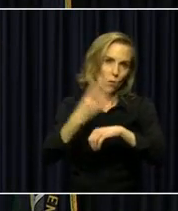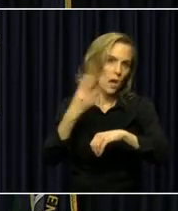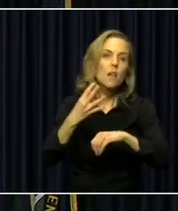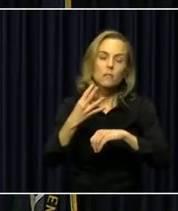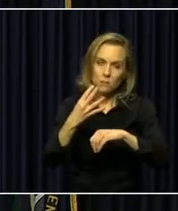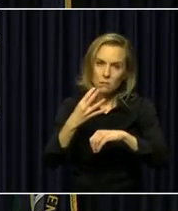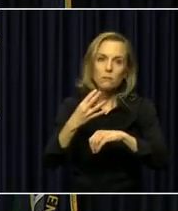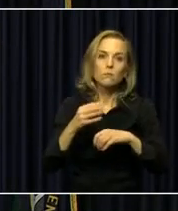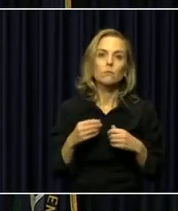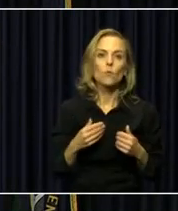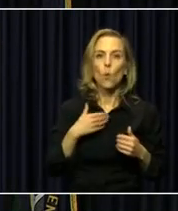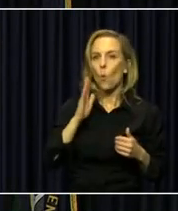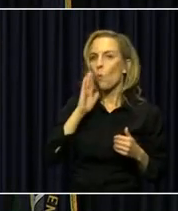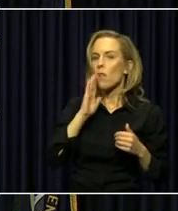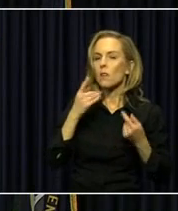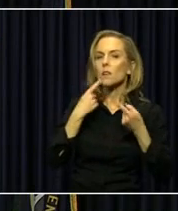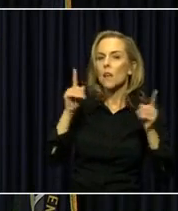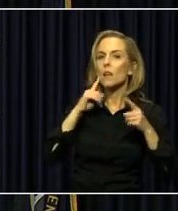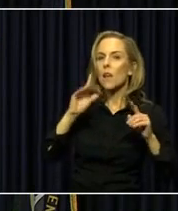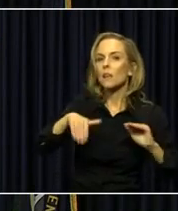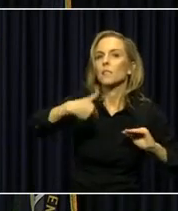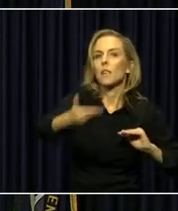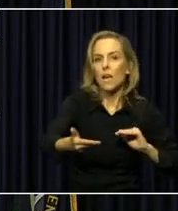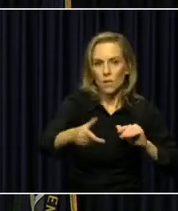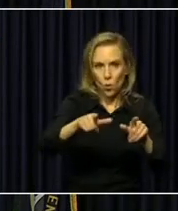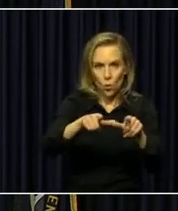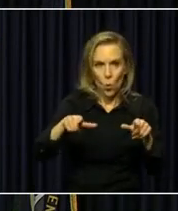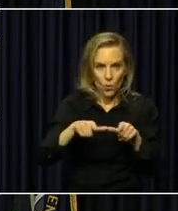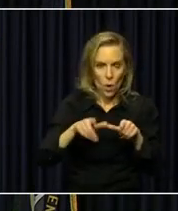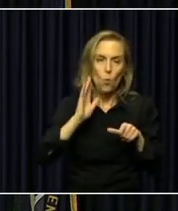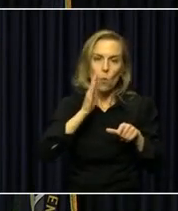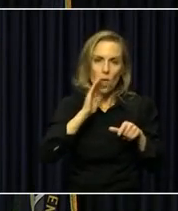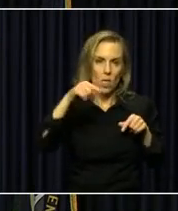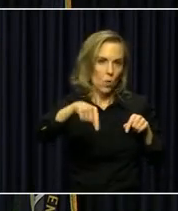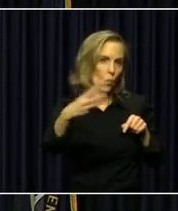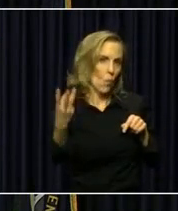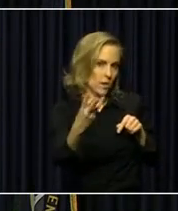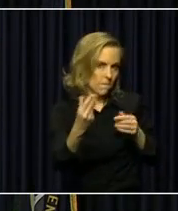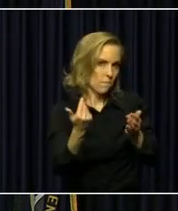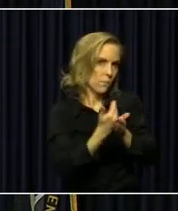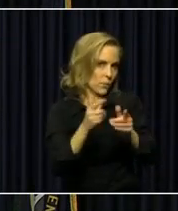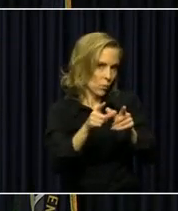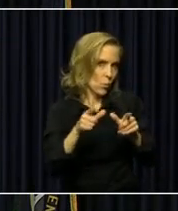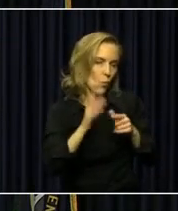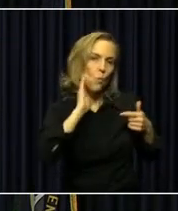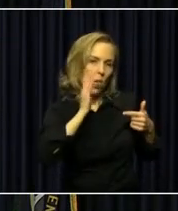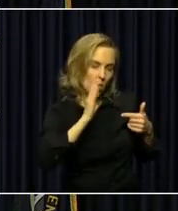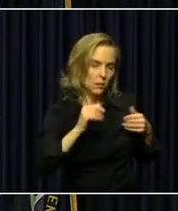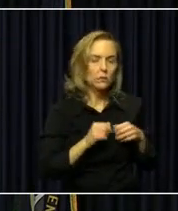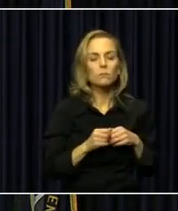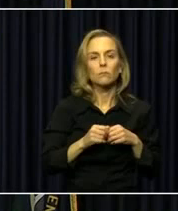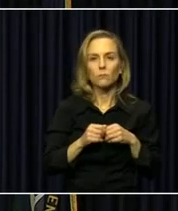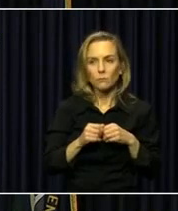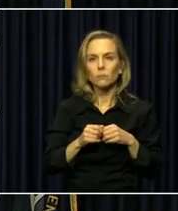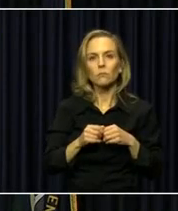STEPS. THIS ISN'T JUST SOMETHING WE WERE THINKING ABOUT. THIS IS THE WHITE HOUSE GUIDANCE TOO. AGAIN, PEOPLE TRY TO CREATE DIVISIONS.